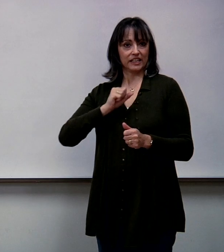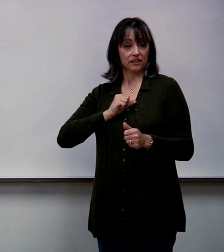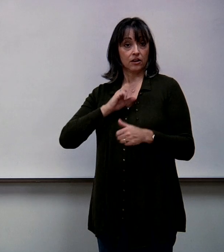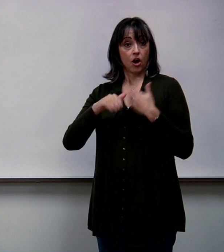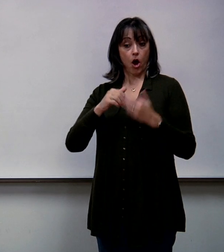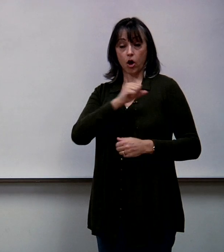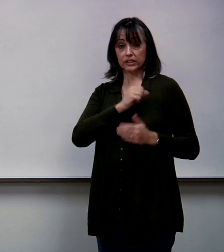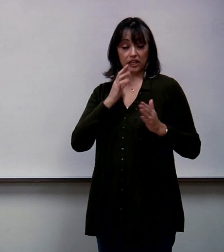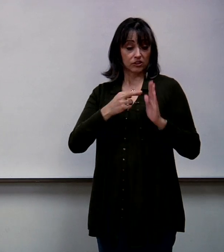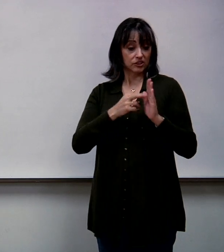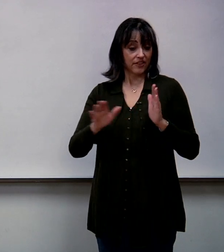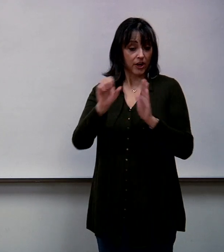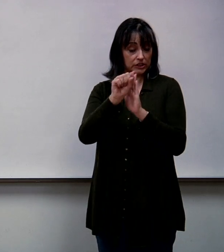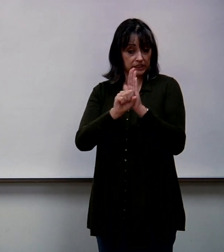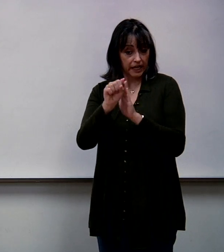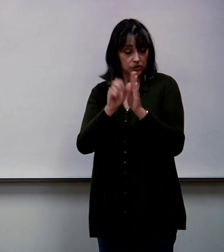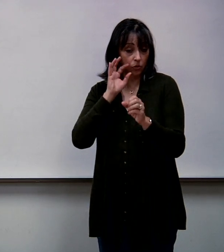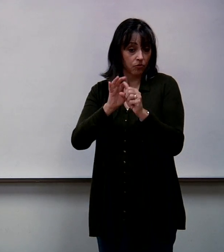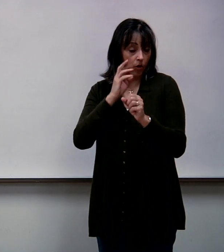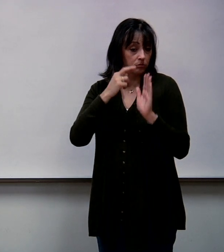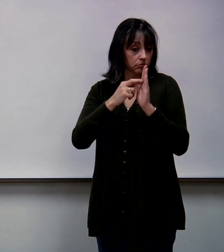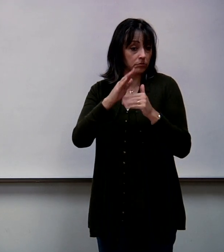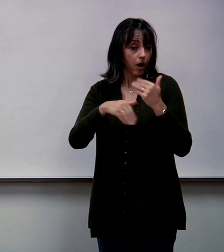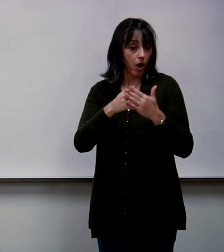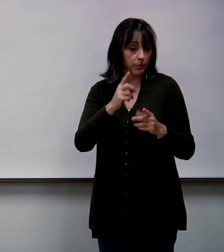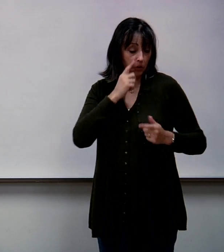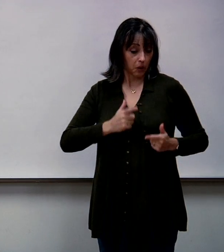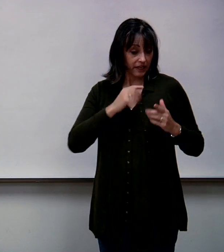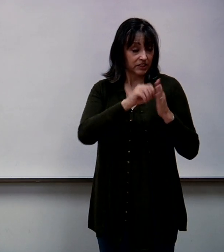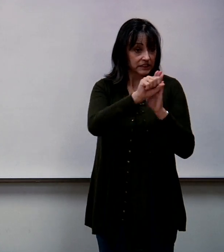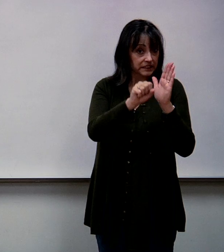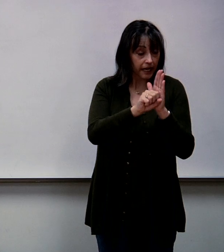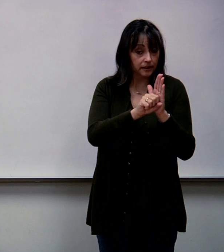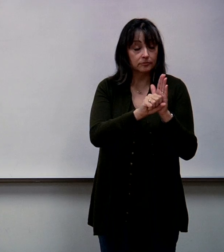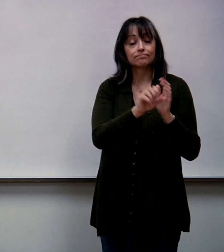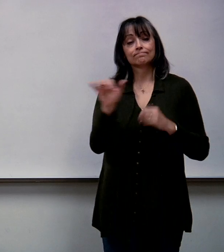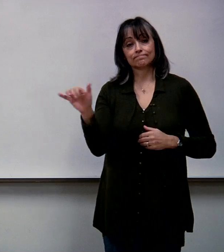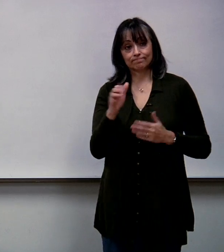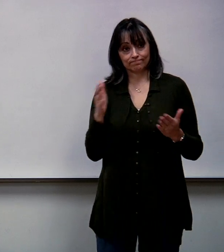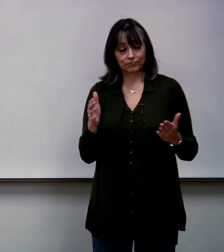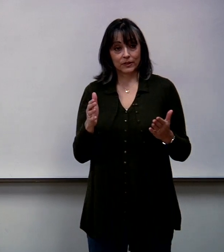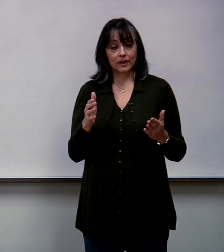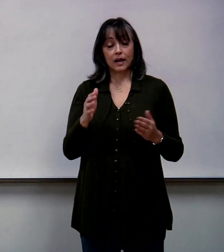whichever state you're from vote on your behalf as a citizen, the Senators in Student Government vote on behalf of the students they represent.